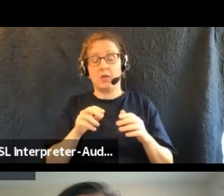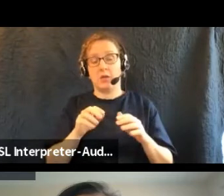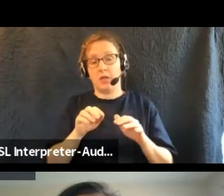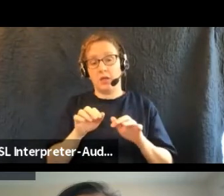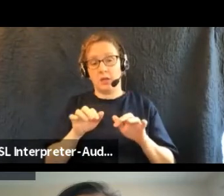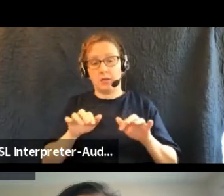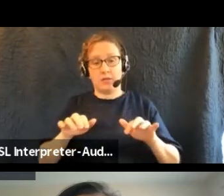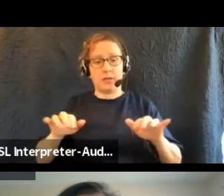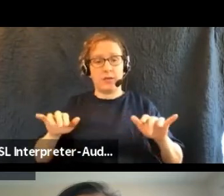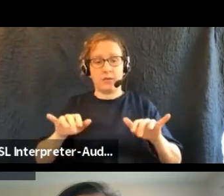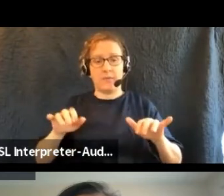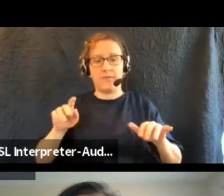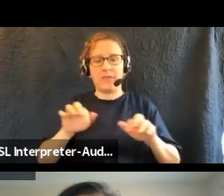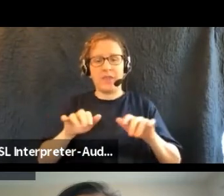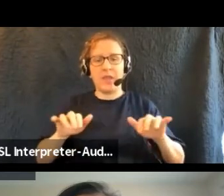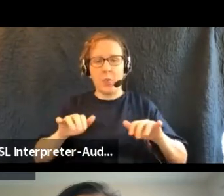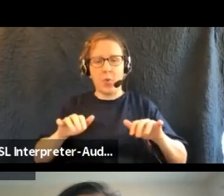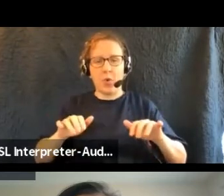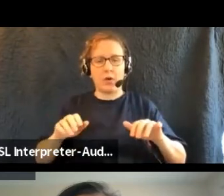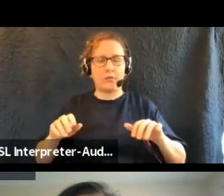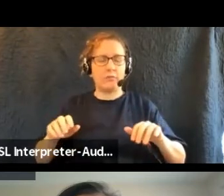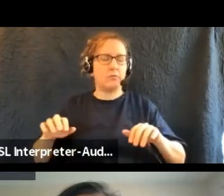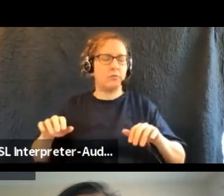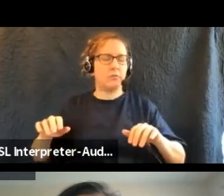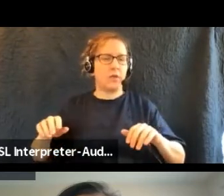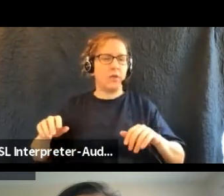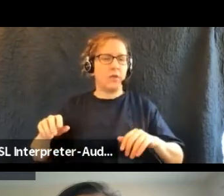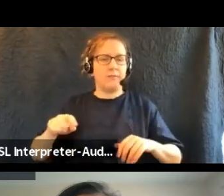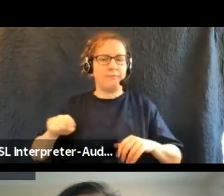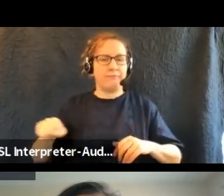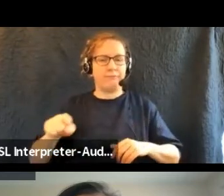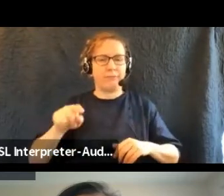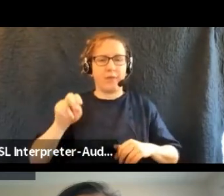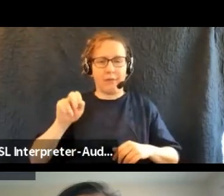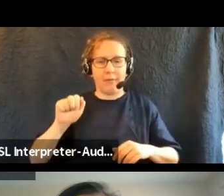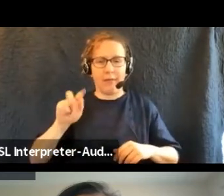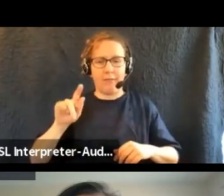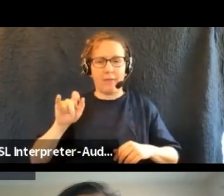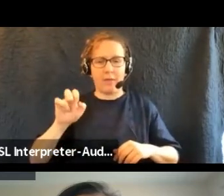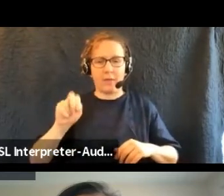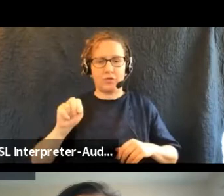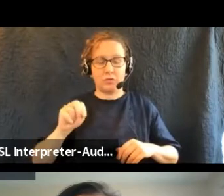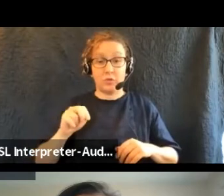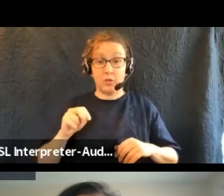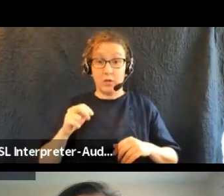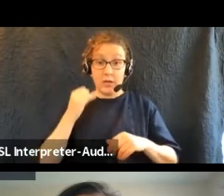As a rule, I always ask if users may need accommodation, whether it's the presenter